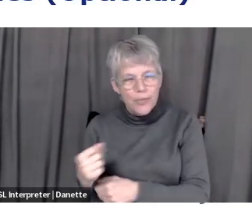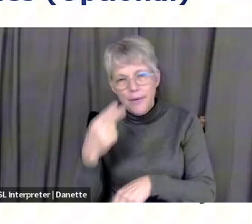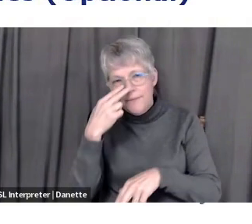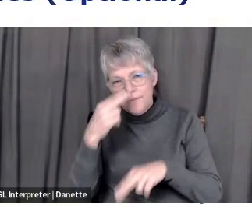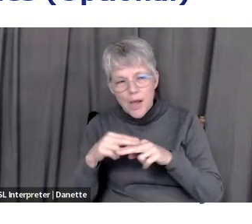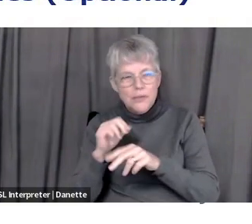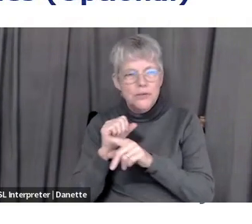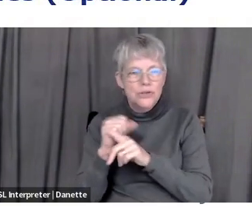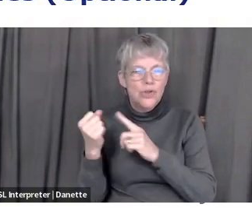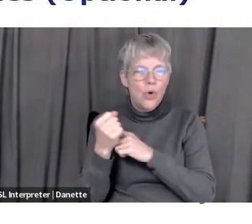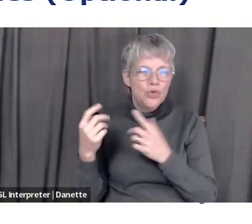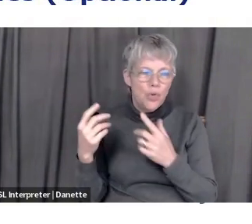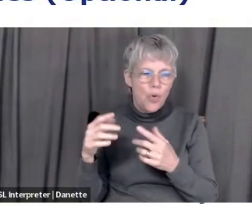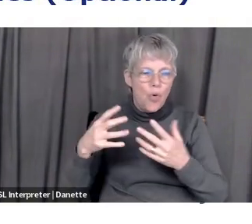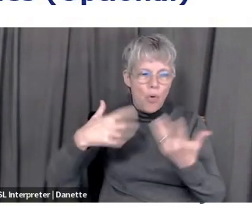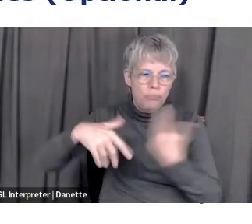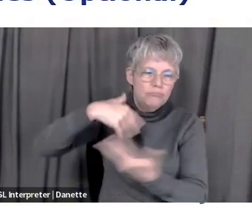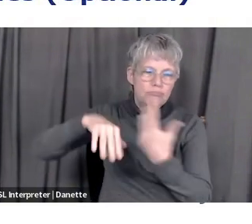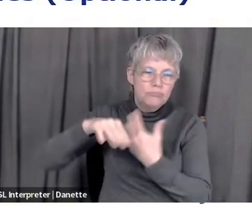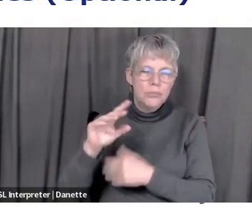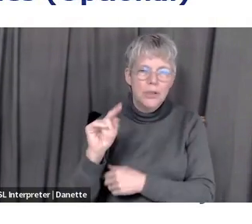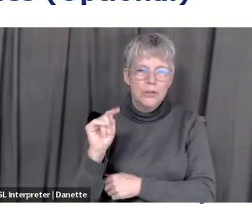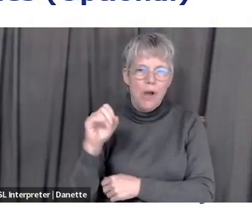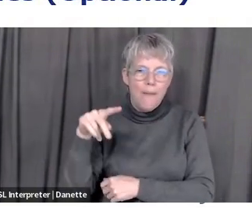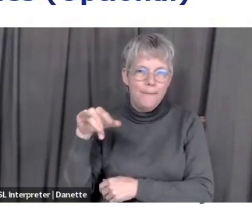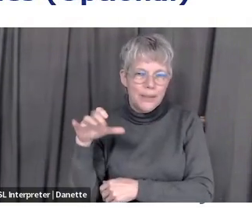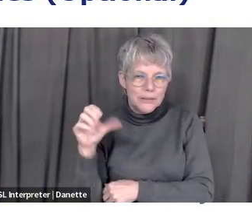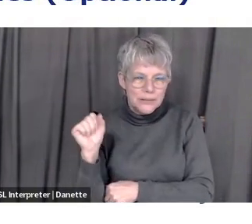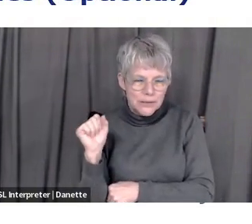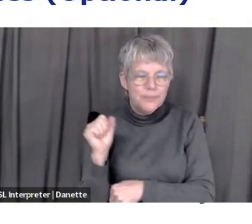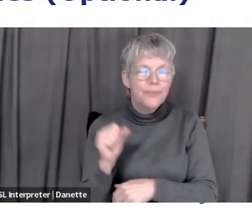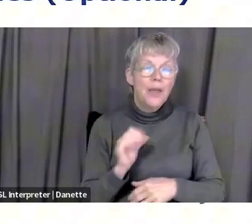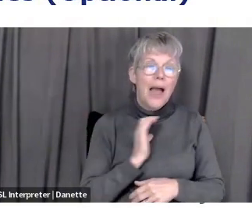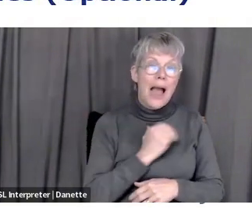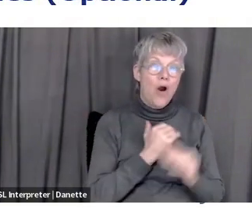We have spun social topics. These are moderated 24/7 by our peer team.